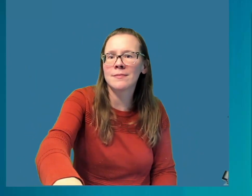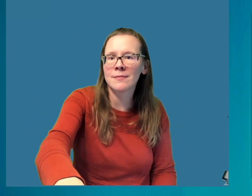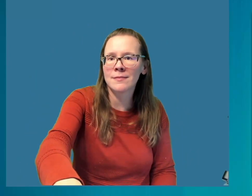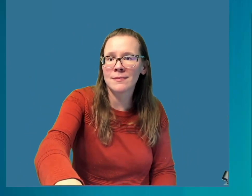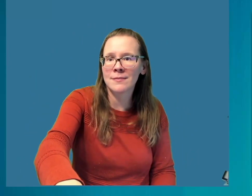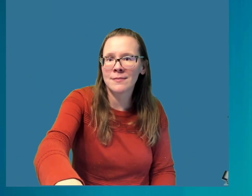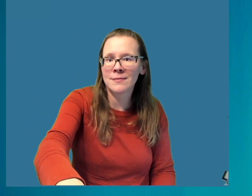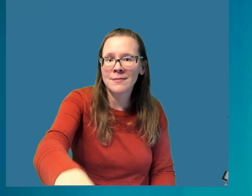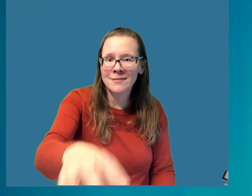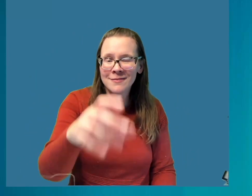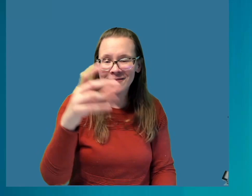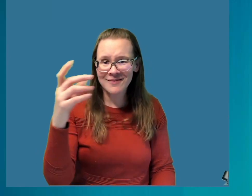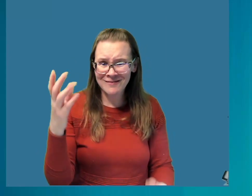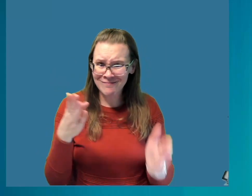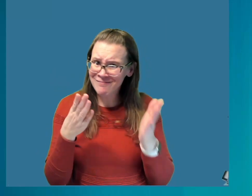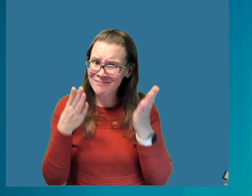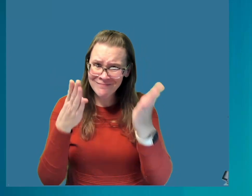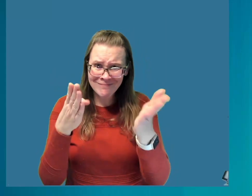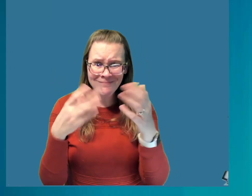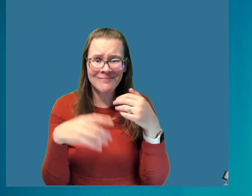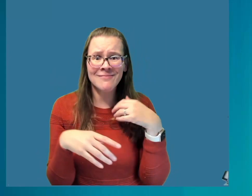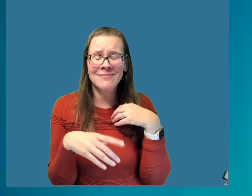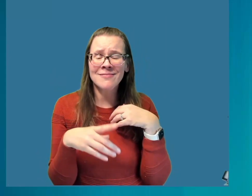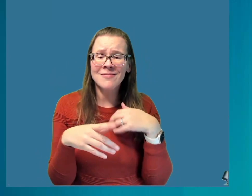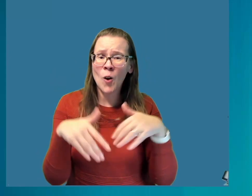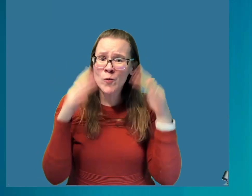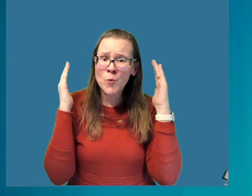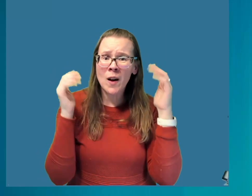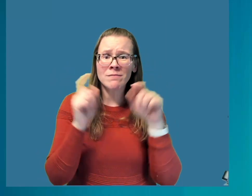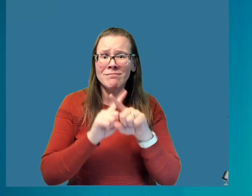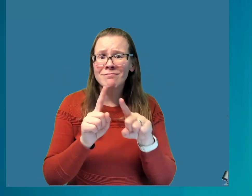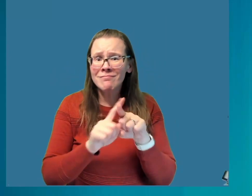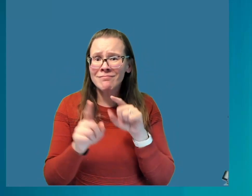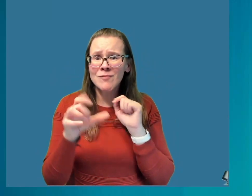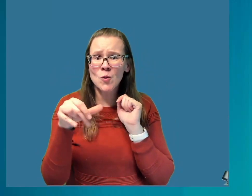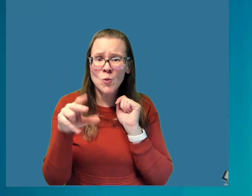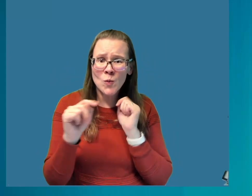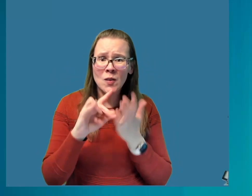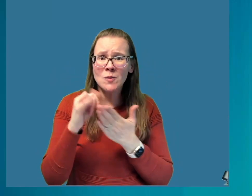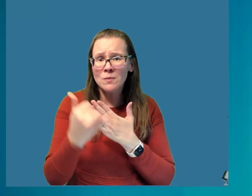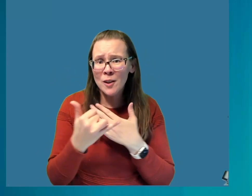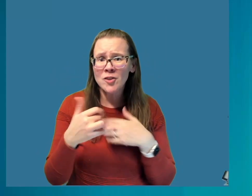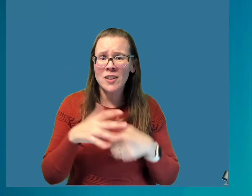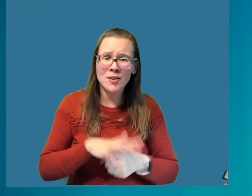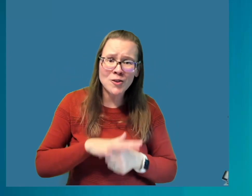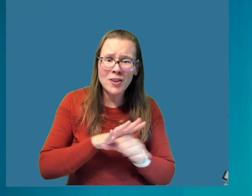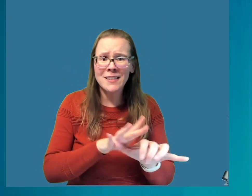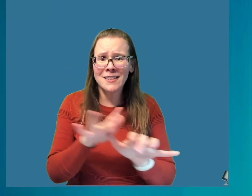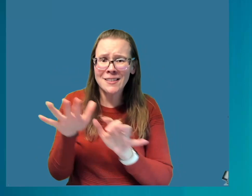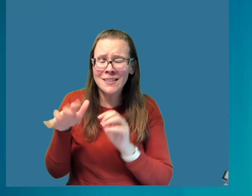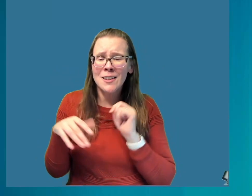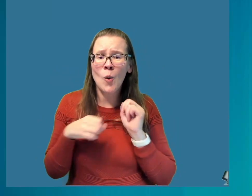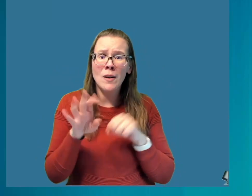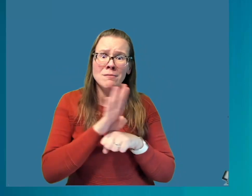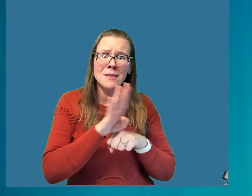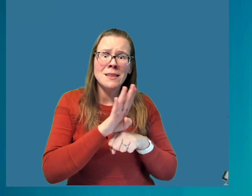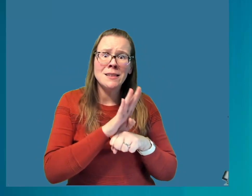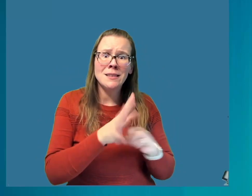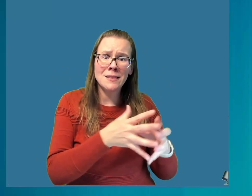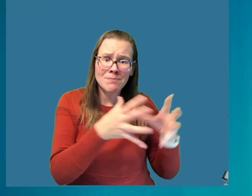So these are just some ideas for you to think about, you know, when you're overwhelmed, when you're stuck with a project, when you're stressed out, um,